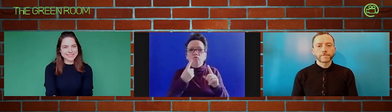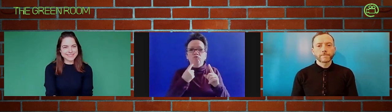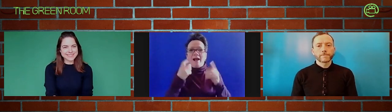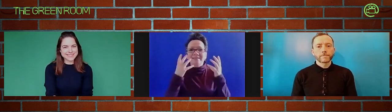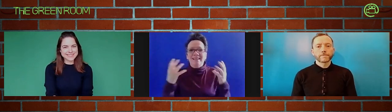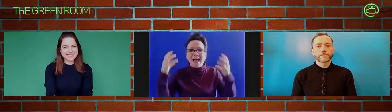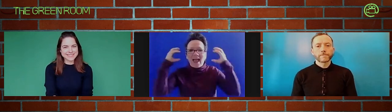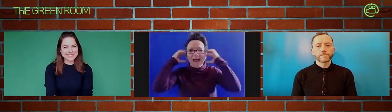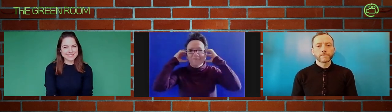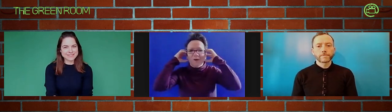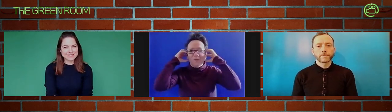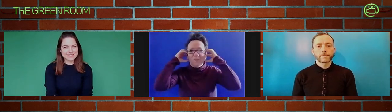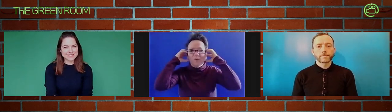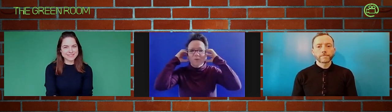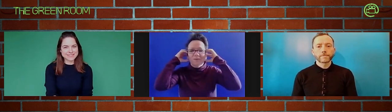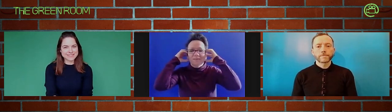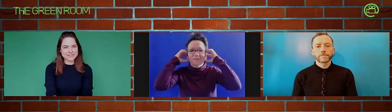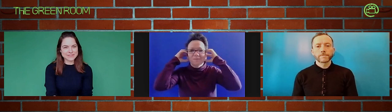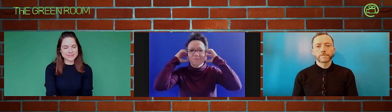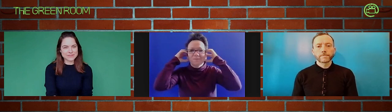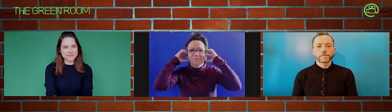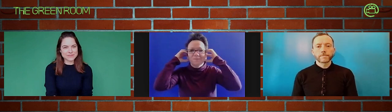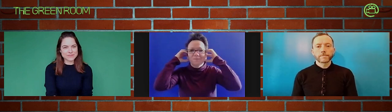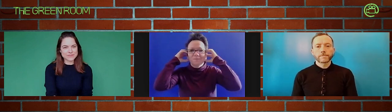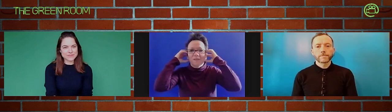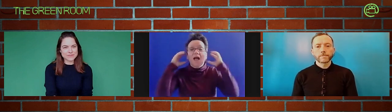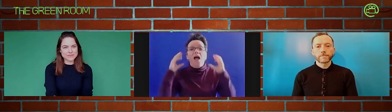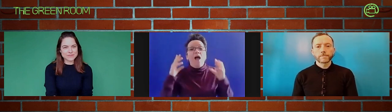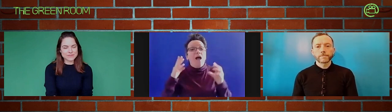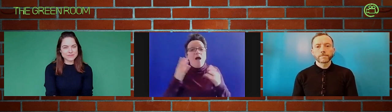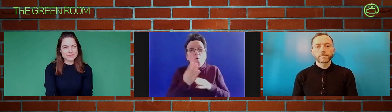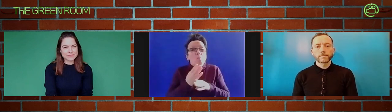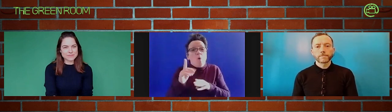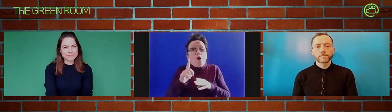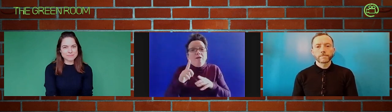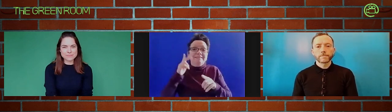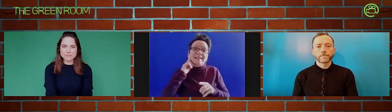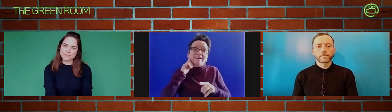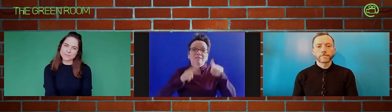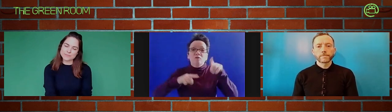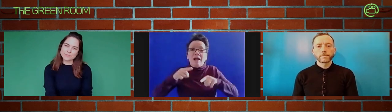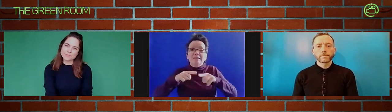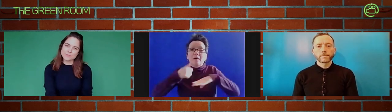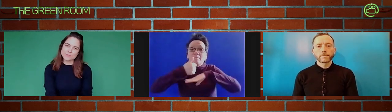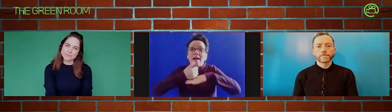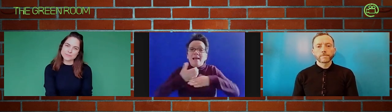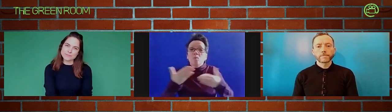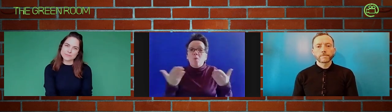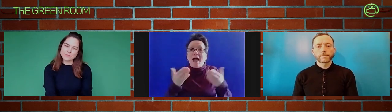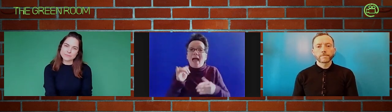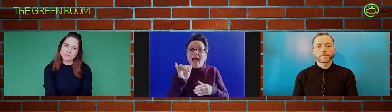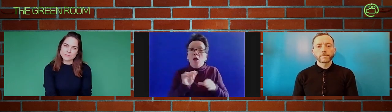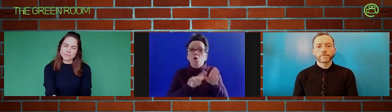my ears and I'm a deaf director and I'm based in York and I am being I have my BSL